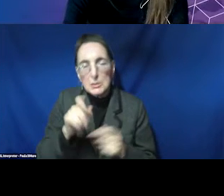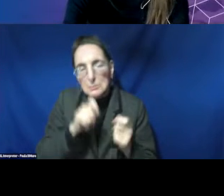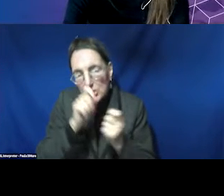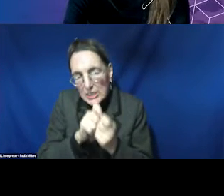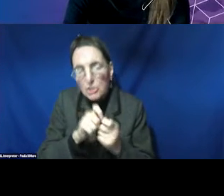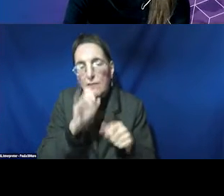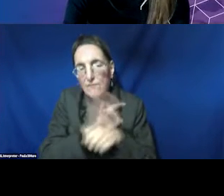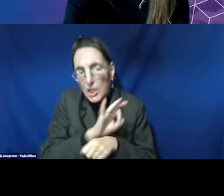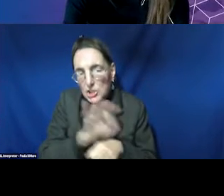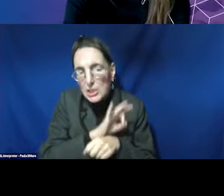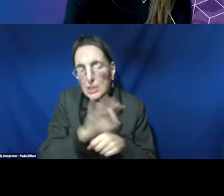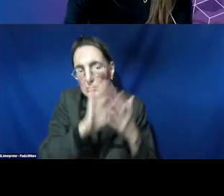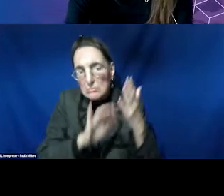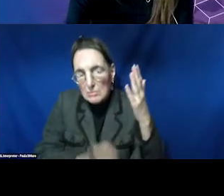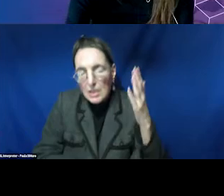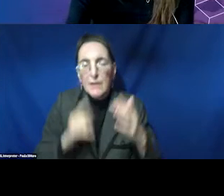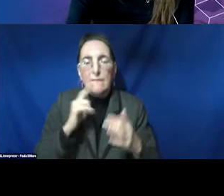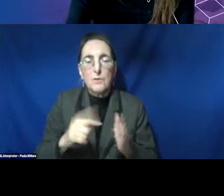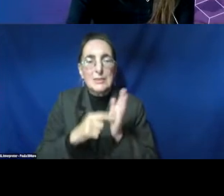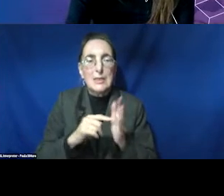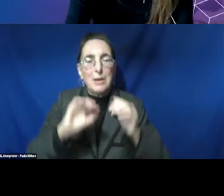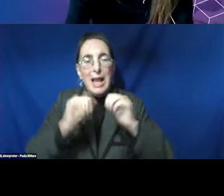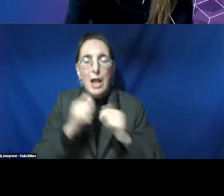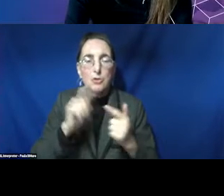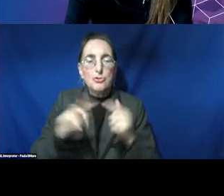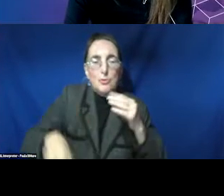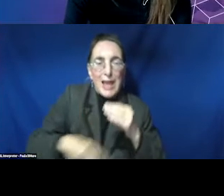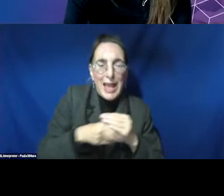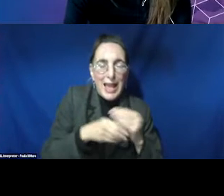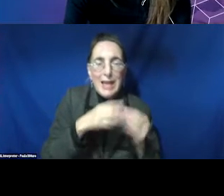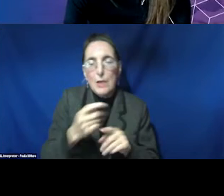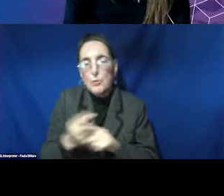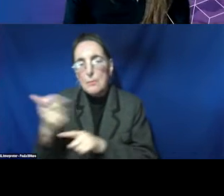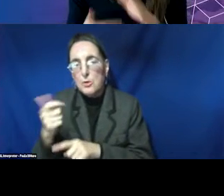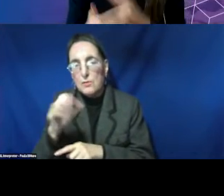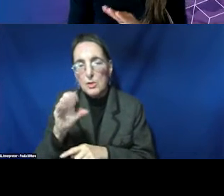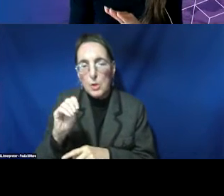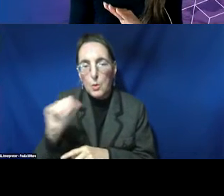So, for example, how to add or remove an OAU user. If you click on it, it's going to be a very quick,